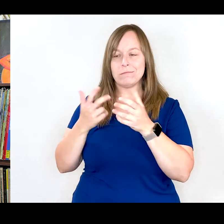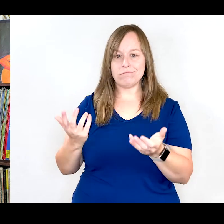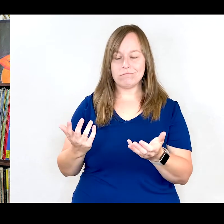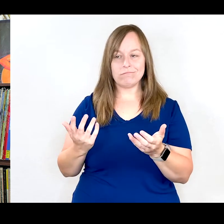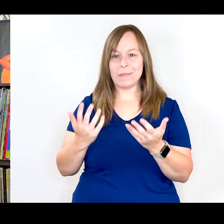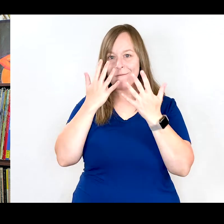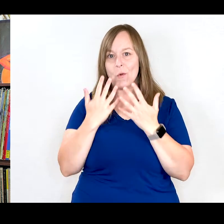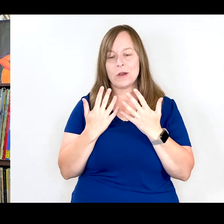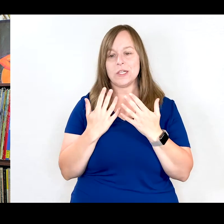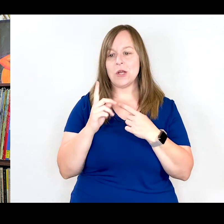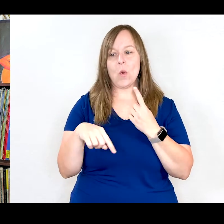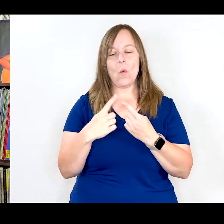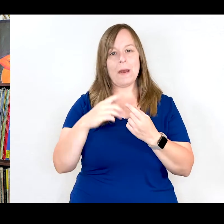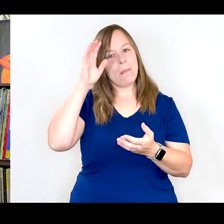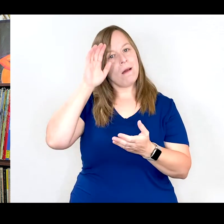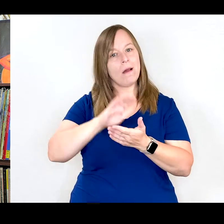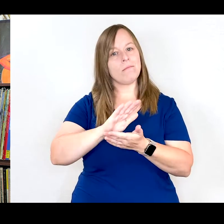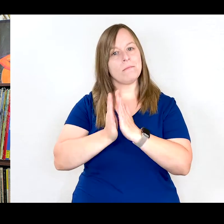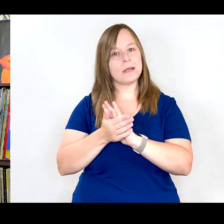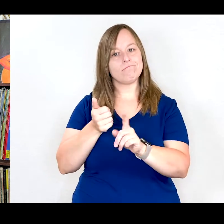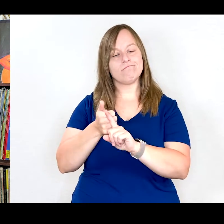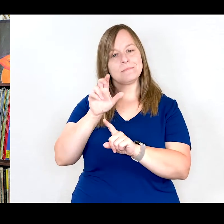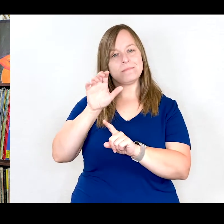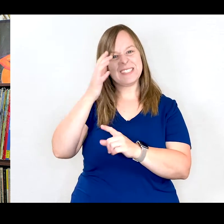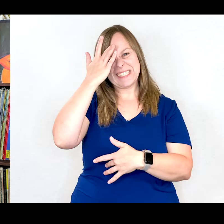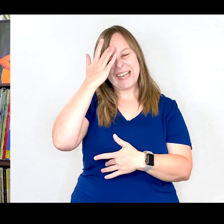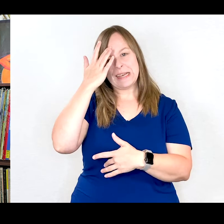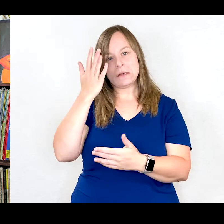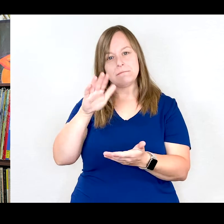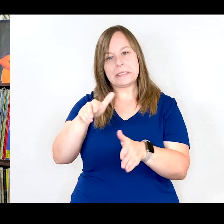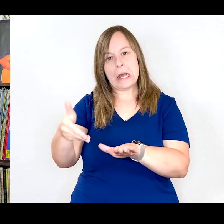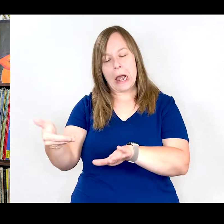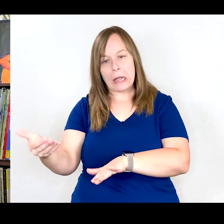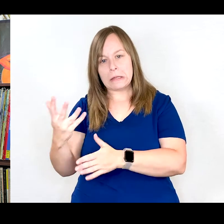Unfortunately, that's when my husband became sick and was dying.